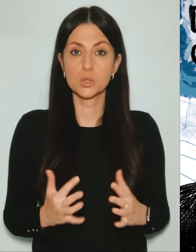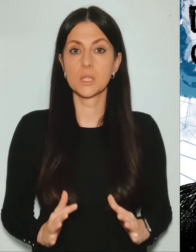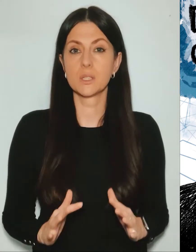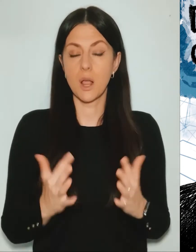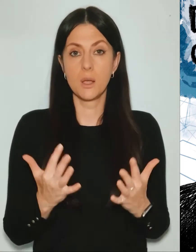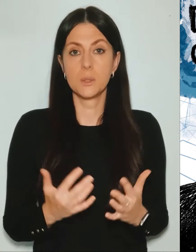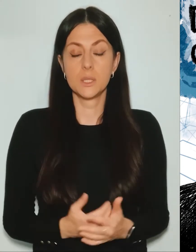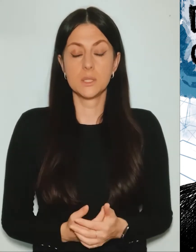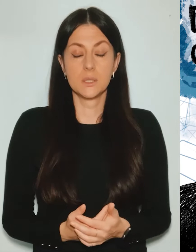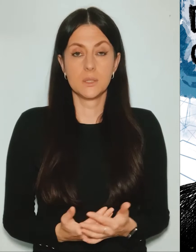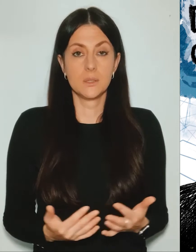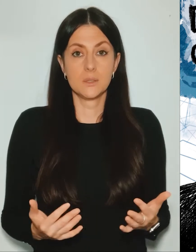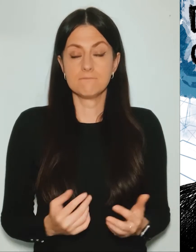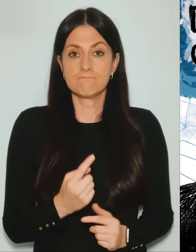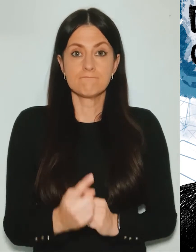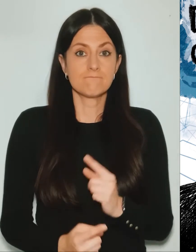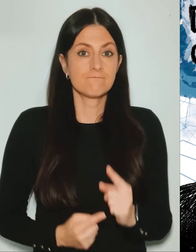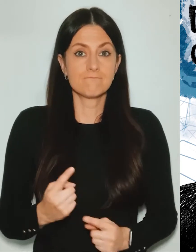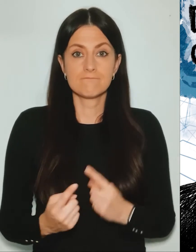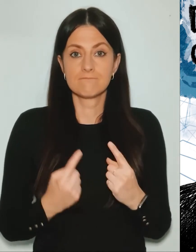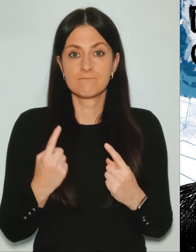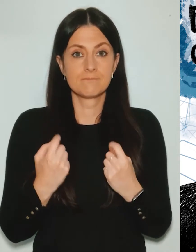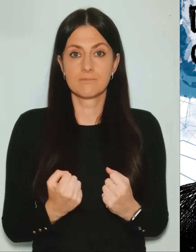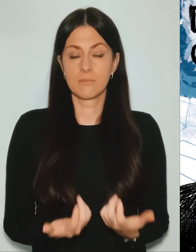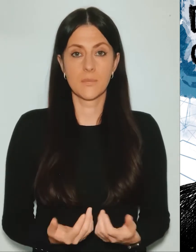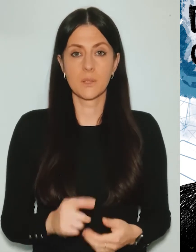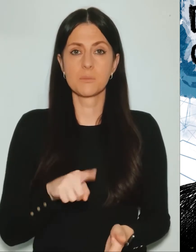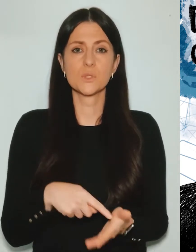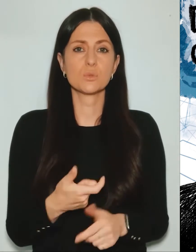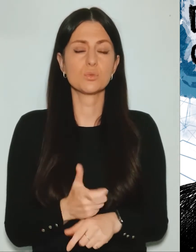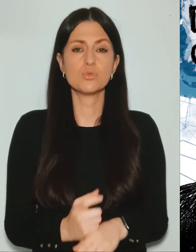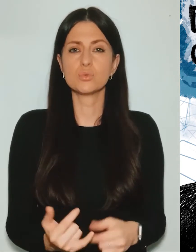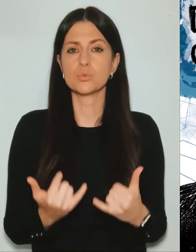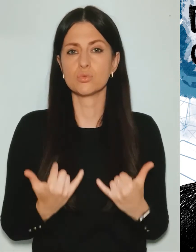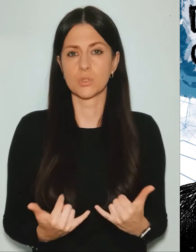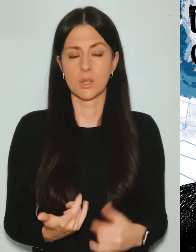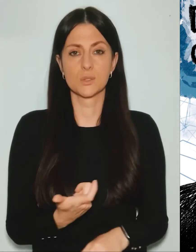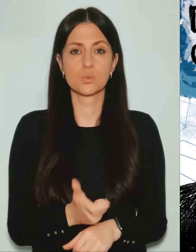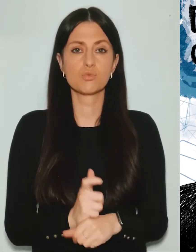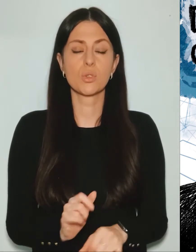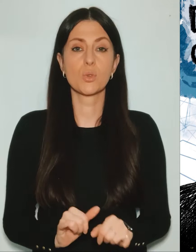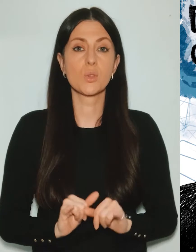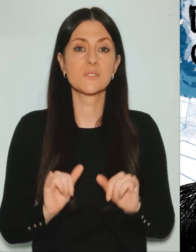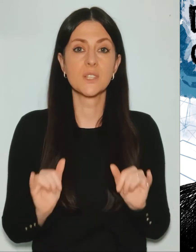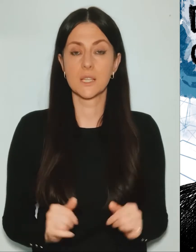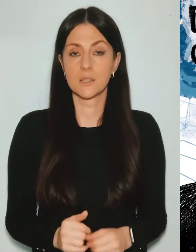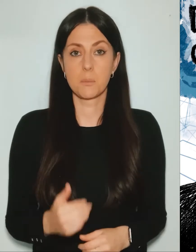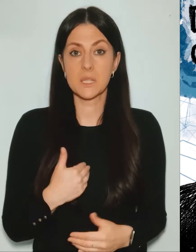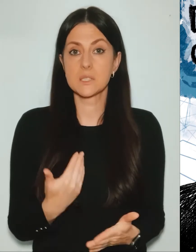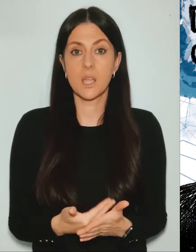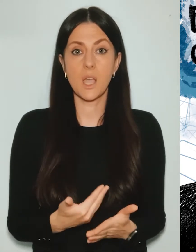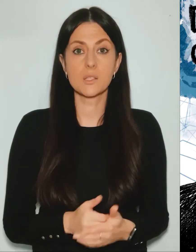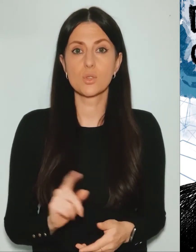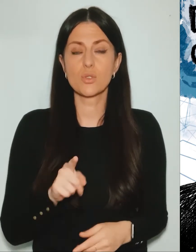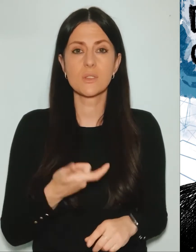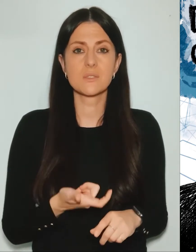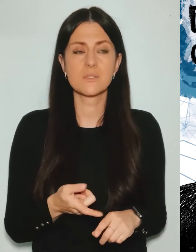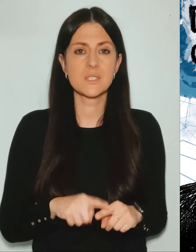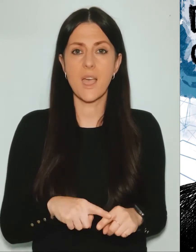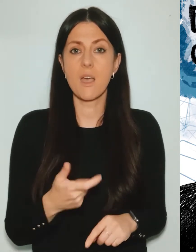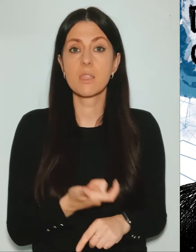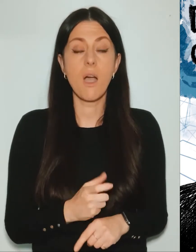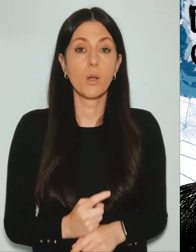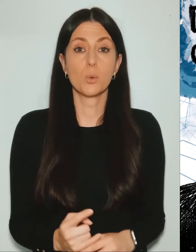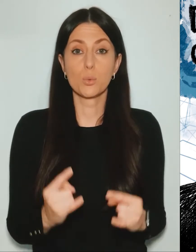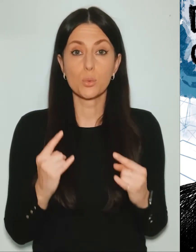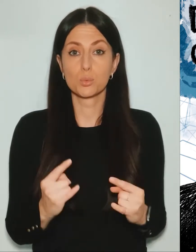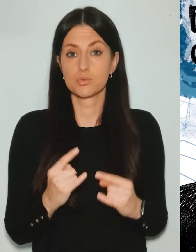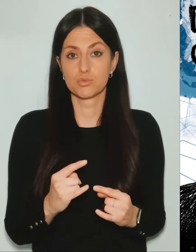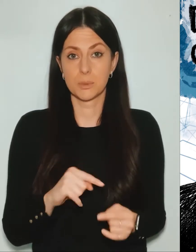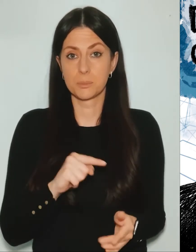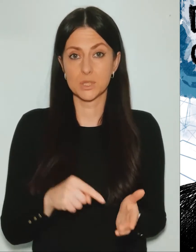the city is very modern, very developed... it seemed to me that it was the coolest city in the eastern territory of Ukraine,